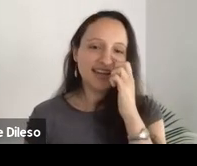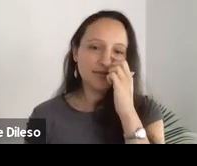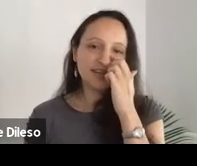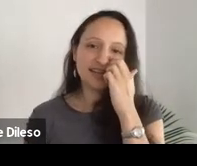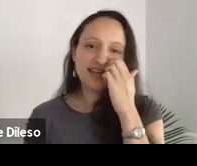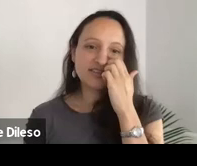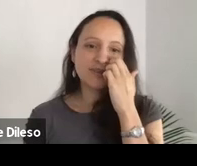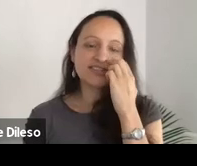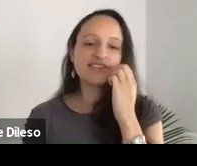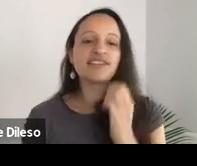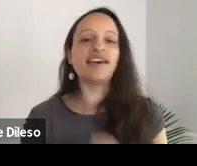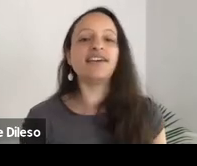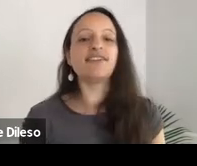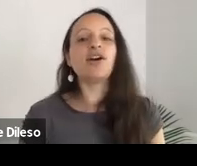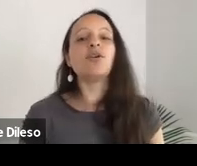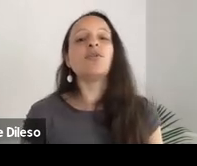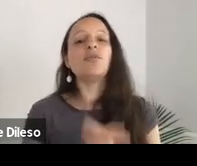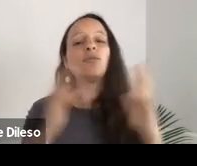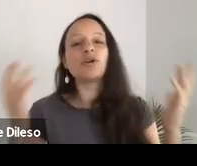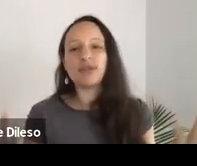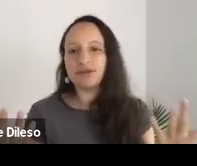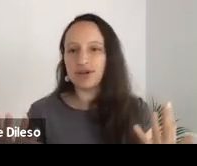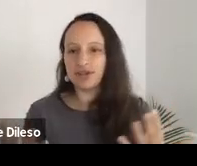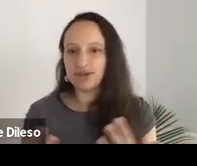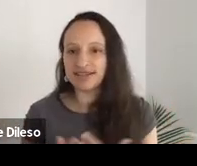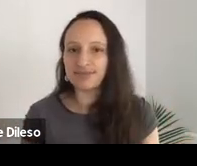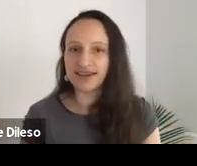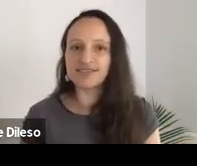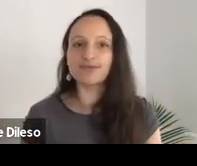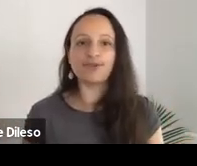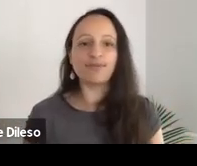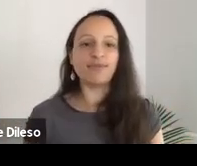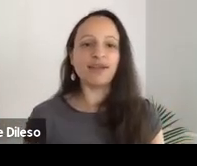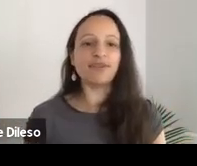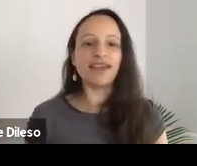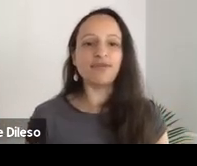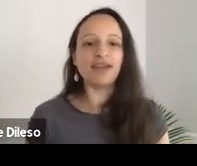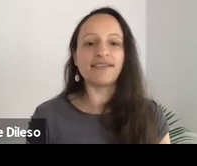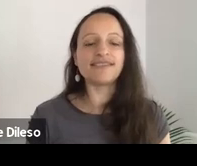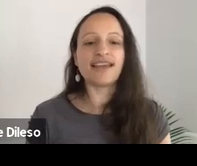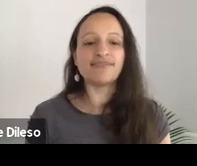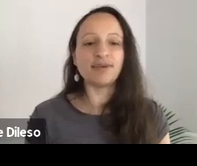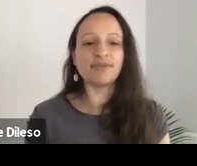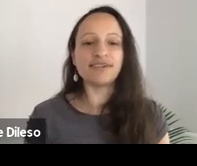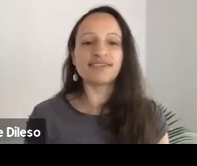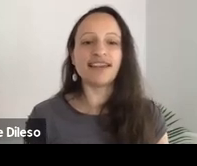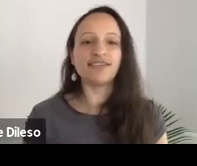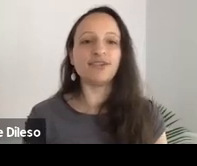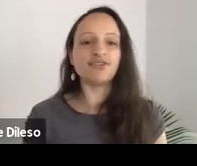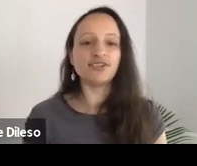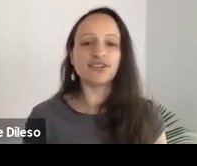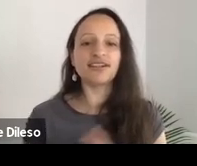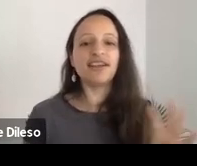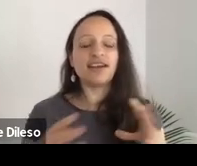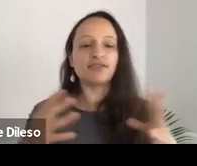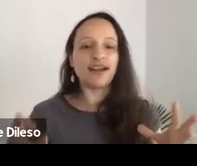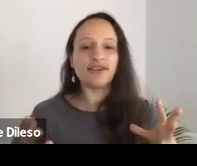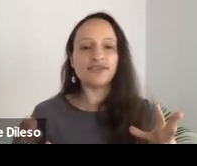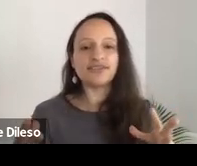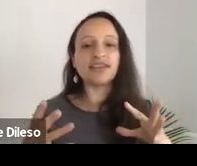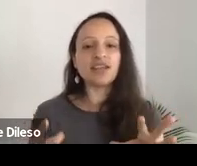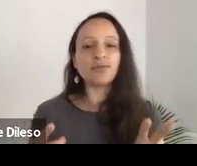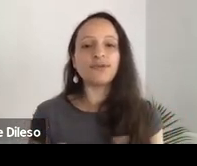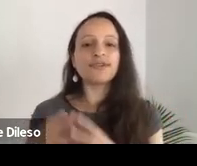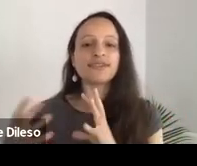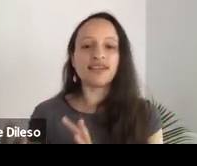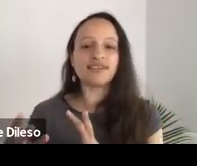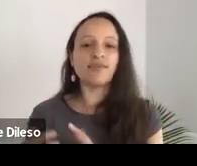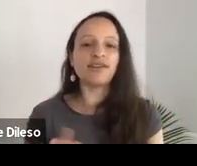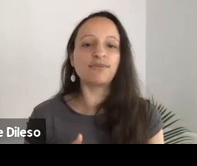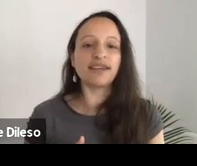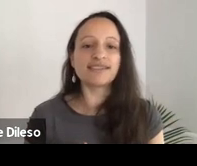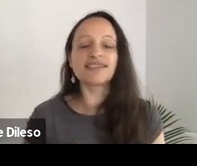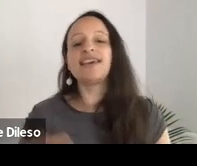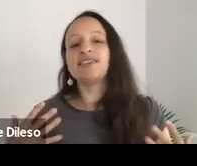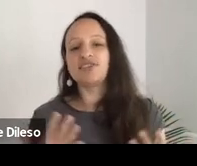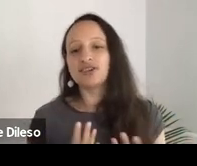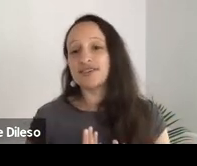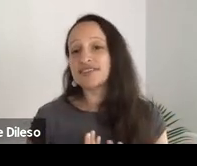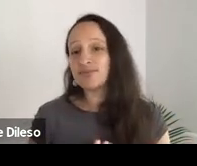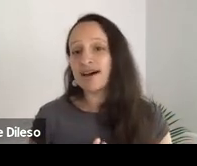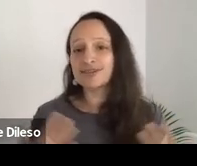The next slide, and here we're looking at two pictures of more maybe what you would expect from mud play we have staff members, and a few children around the kiddie pools and the smaller buckets.